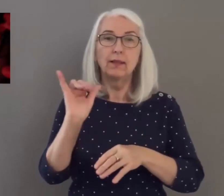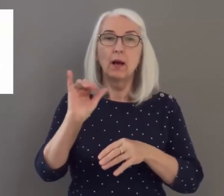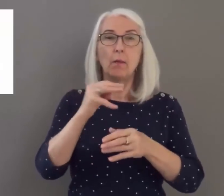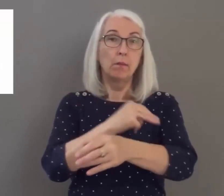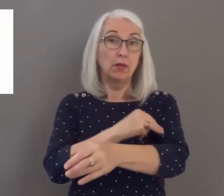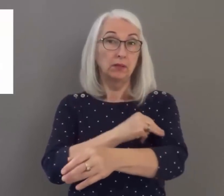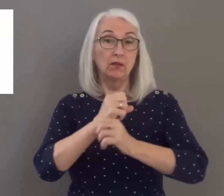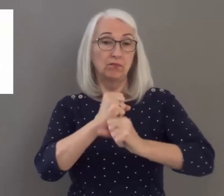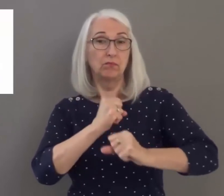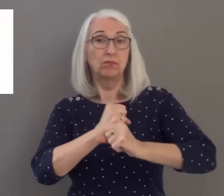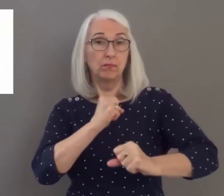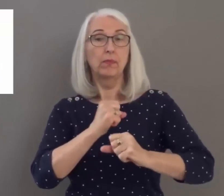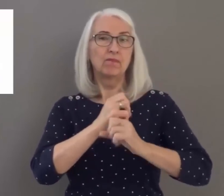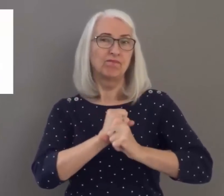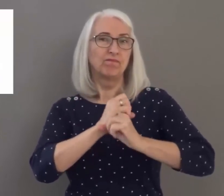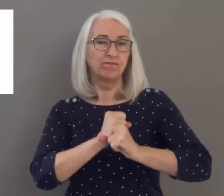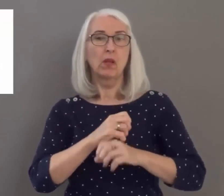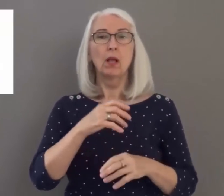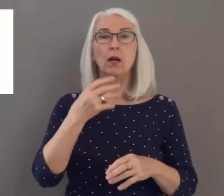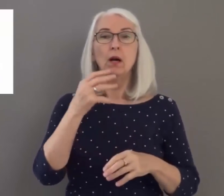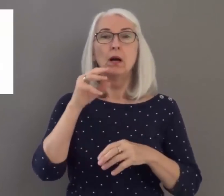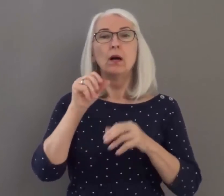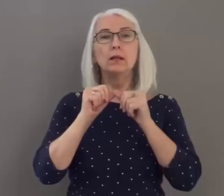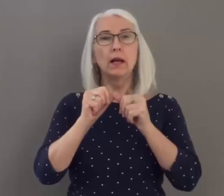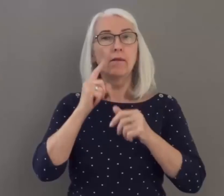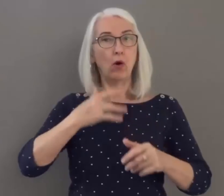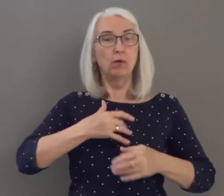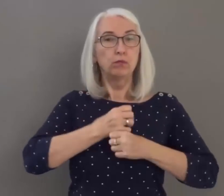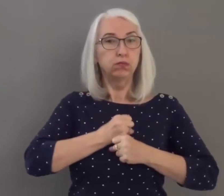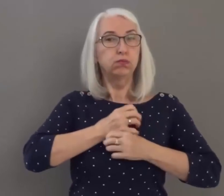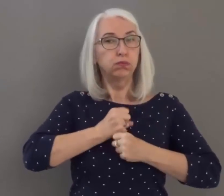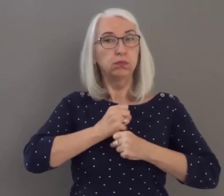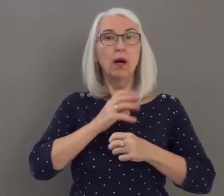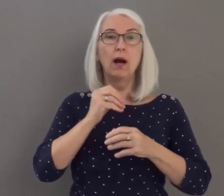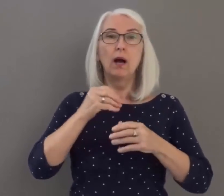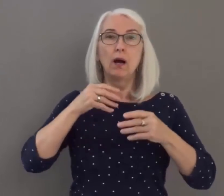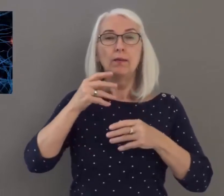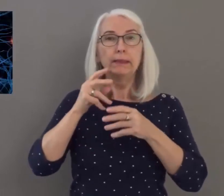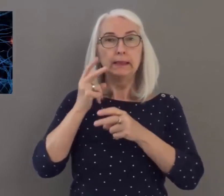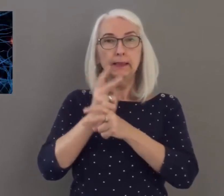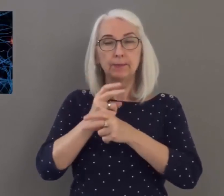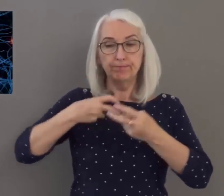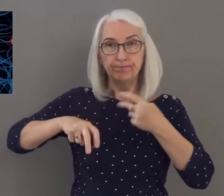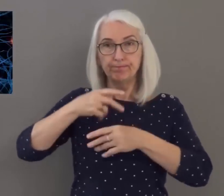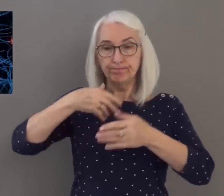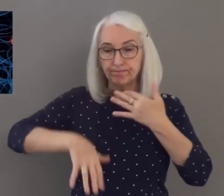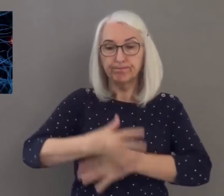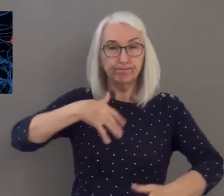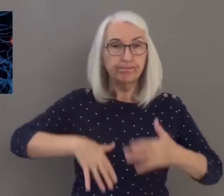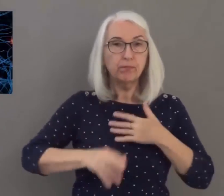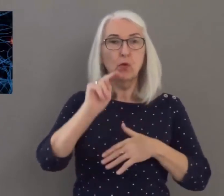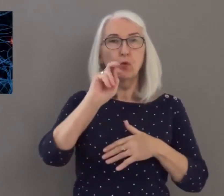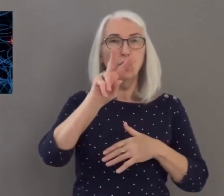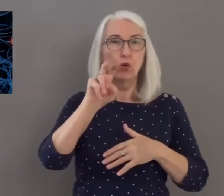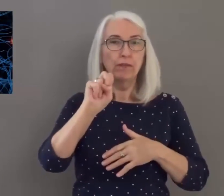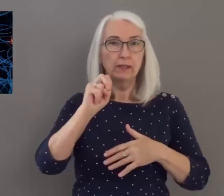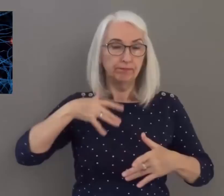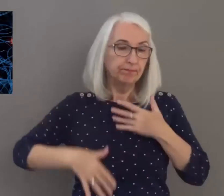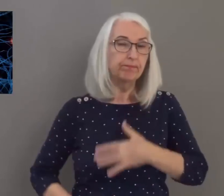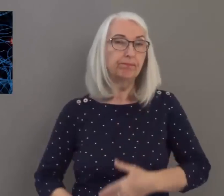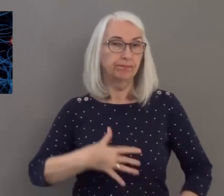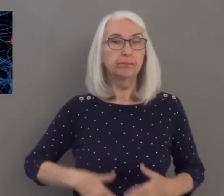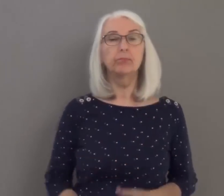such as muscle contraction, maintenance of the heartbeat, and transmission of nerve impulses.